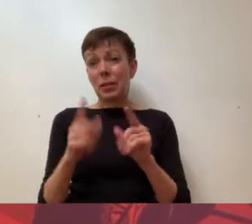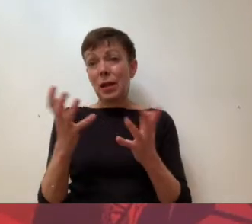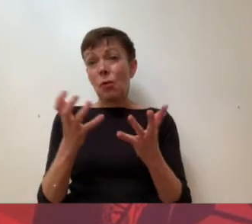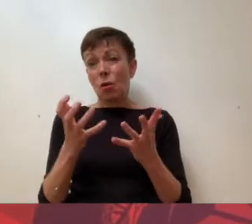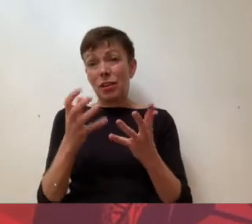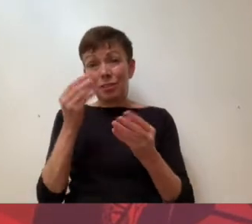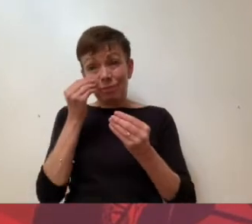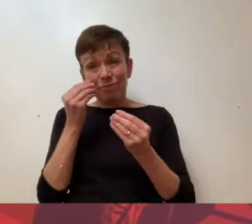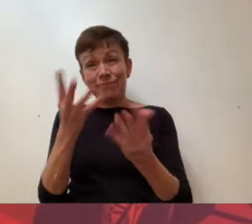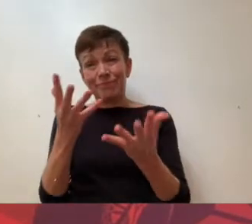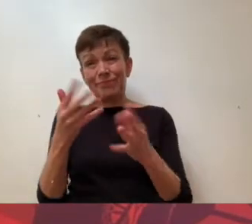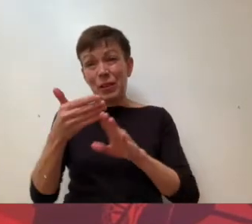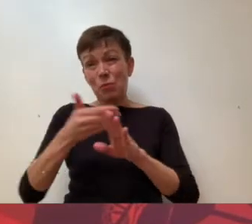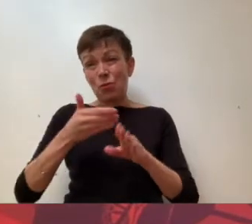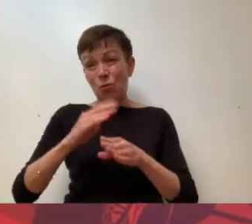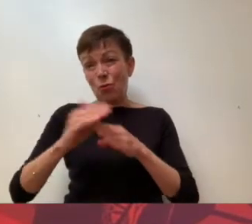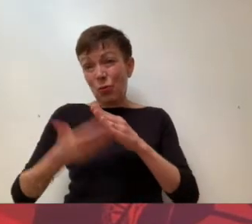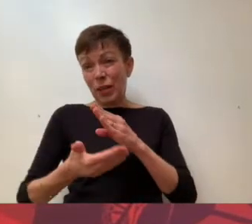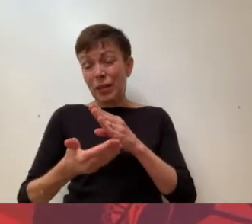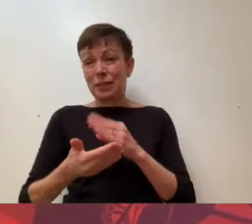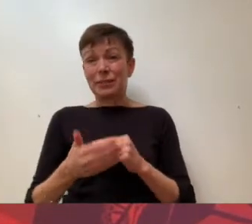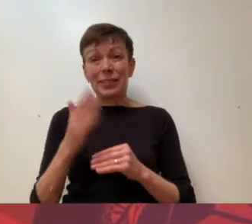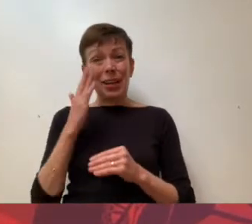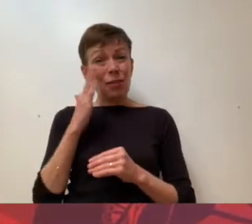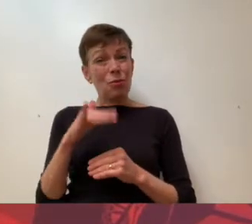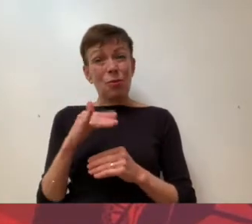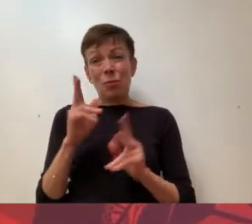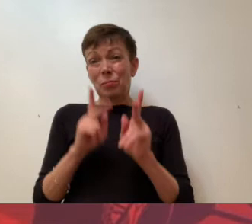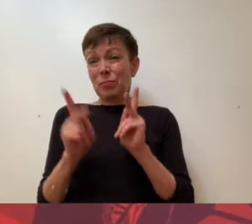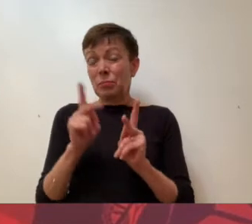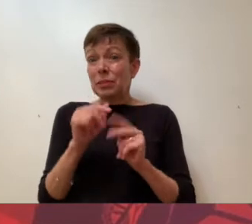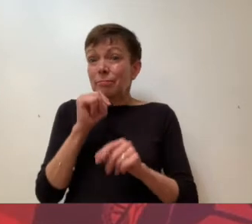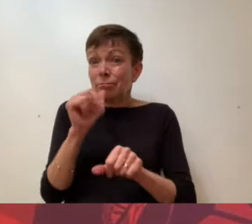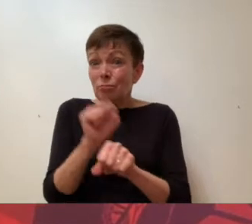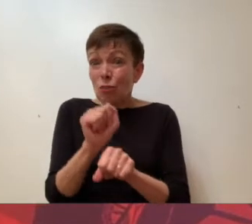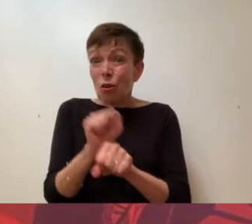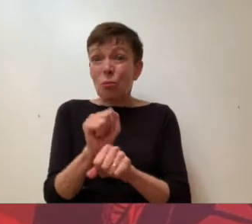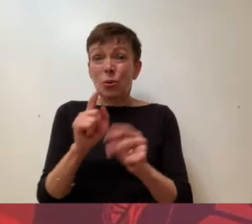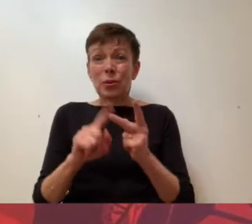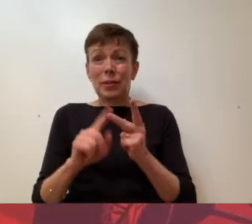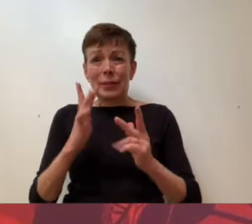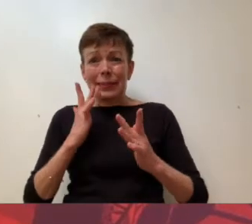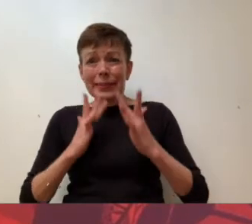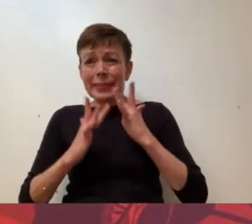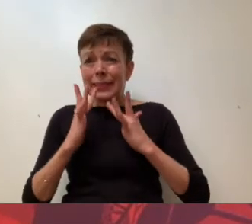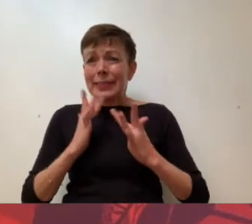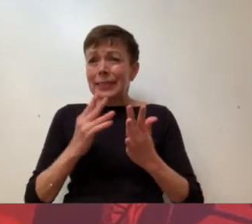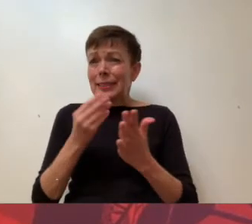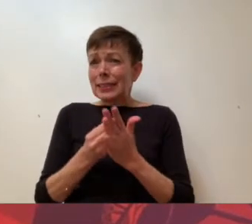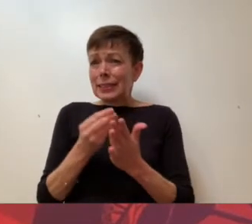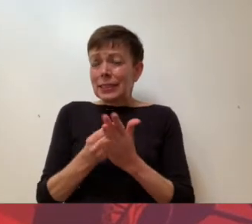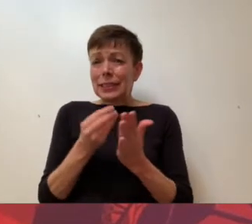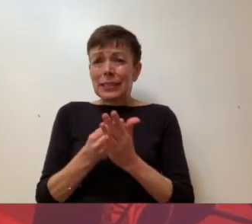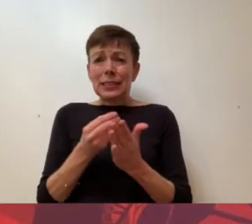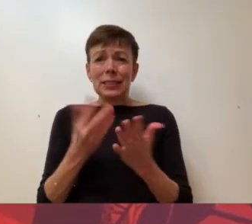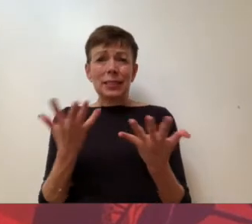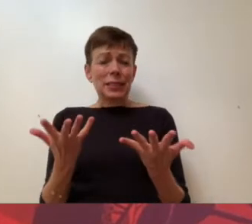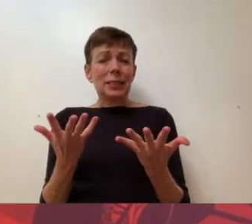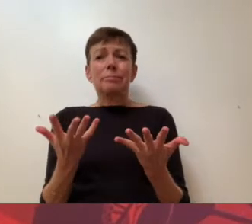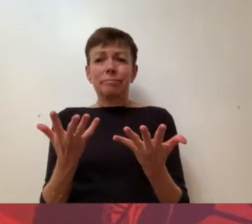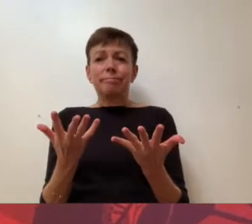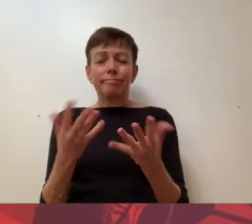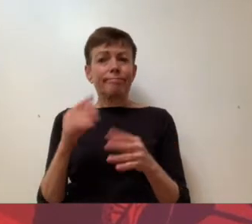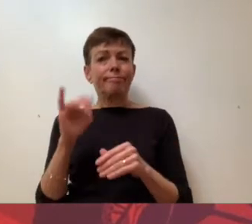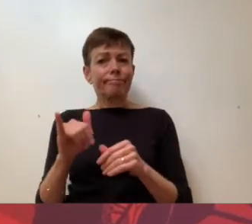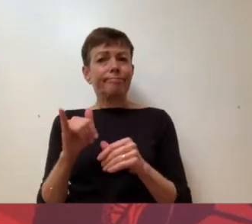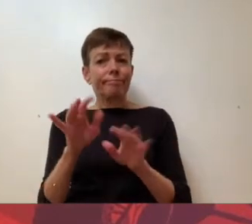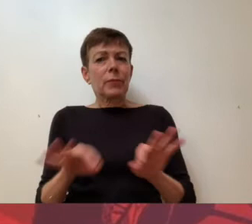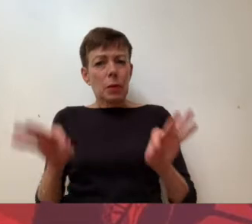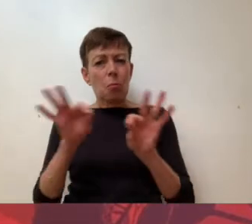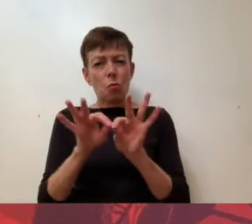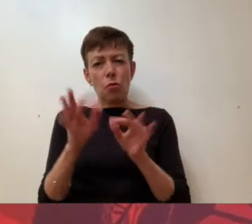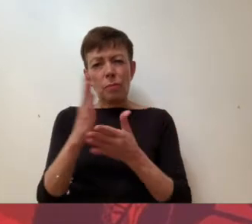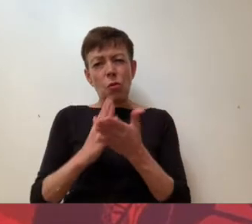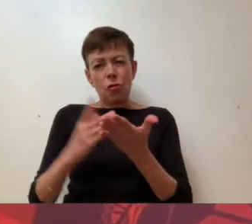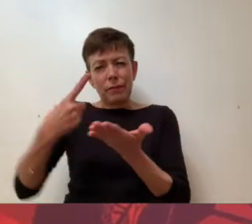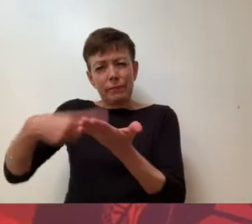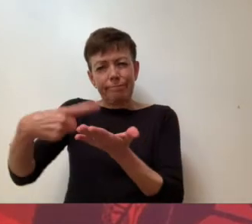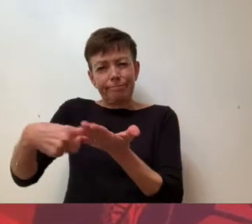we'll update more on that next week but I wanted to answer that question before the